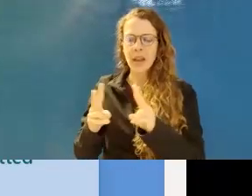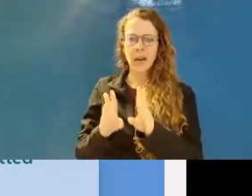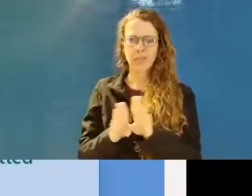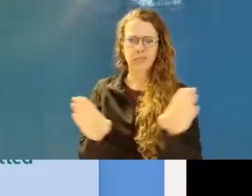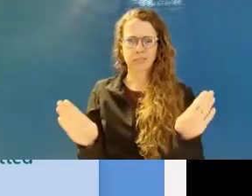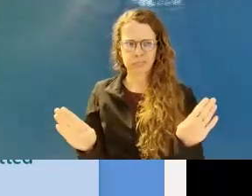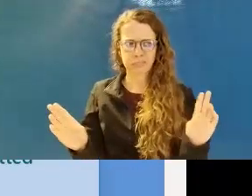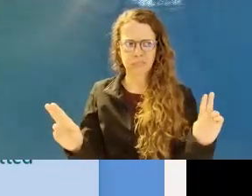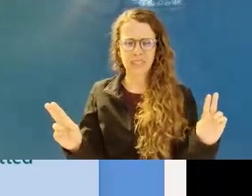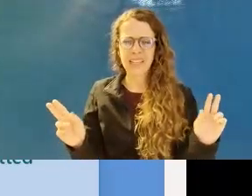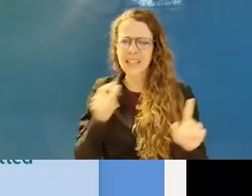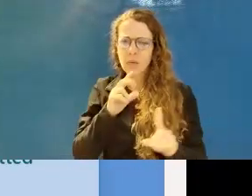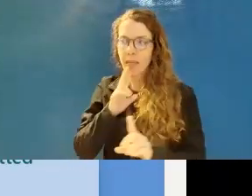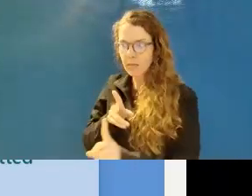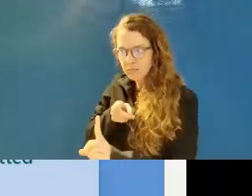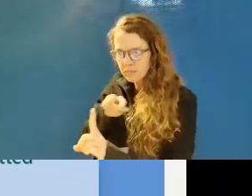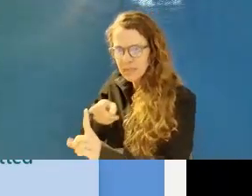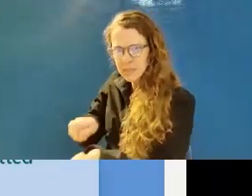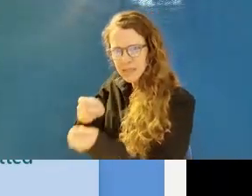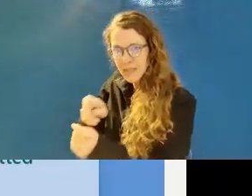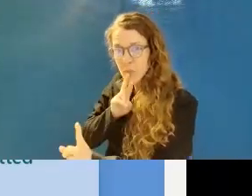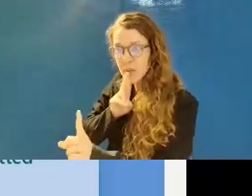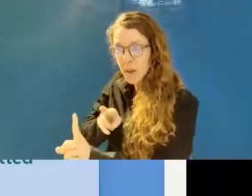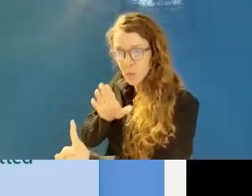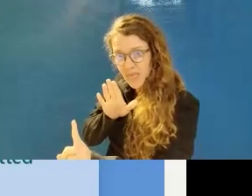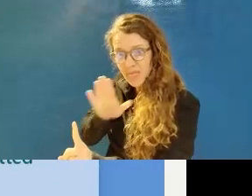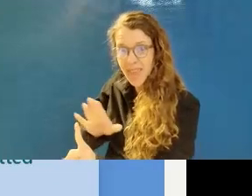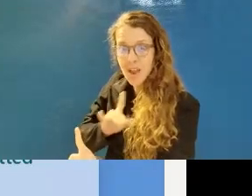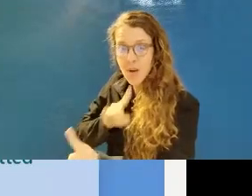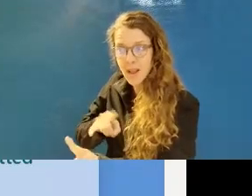It's not responding to really anything specific that the student said,